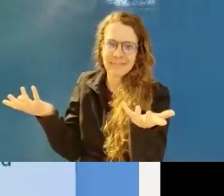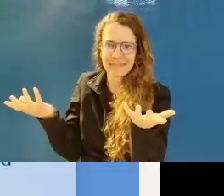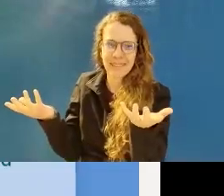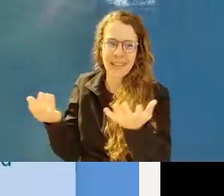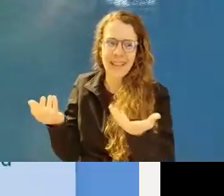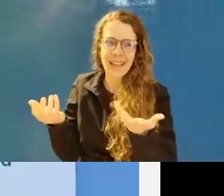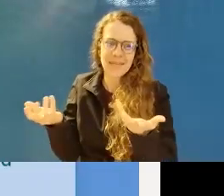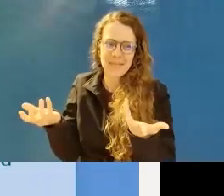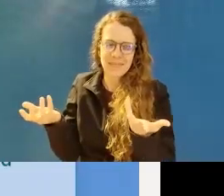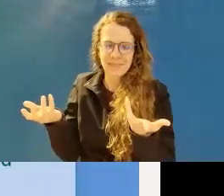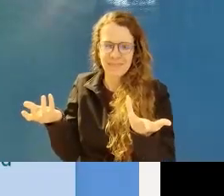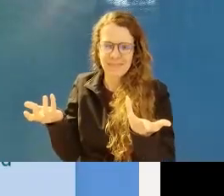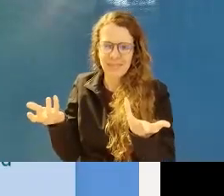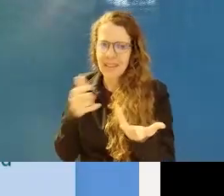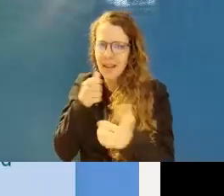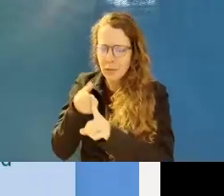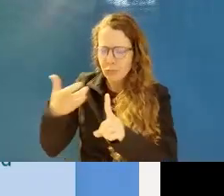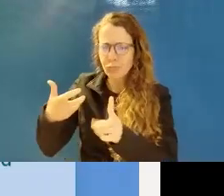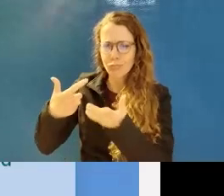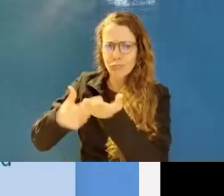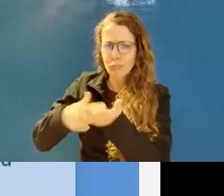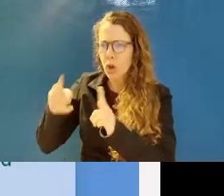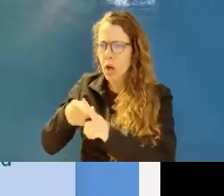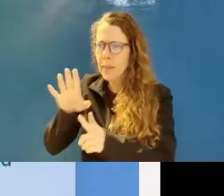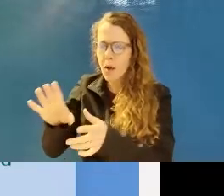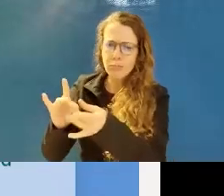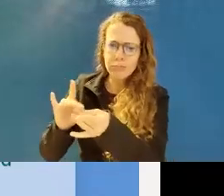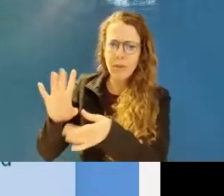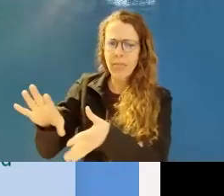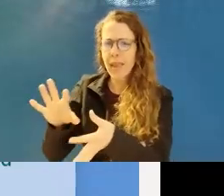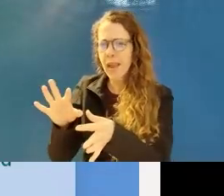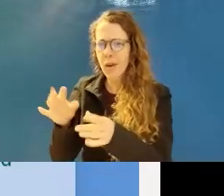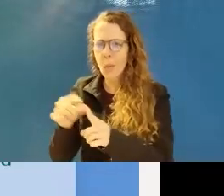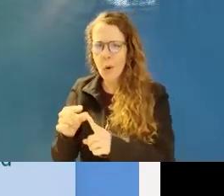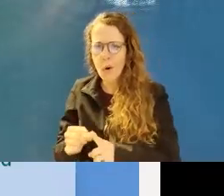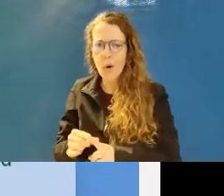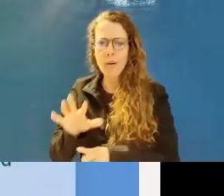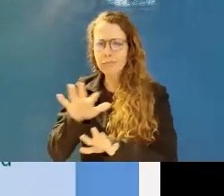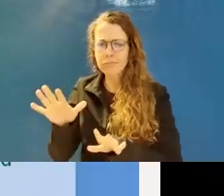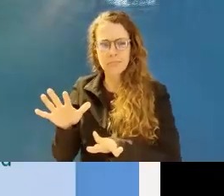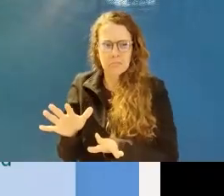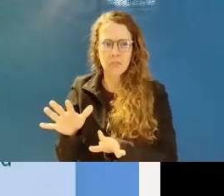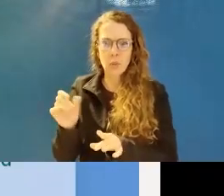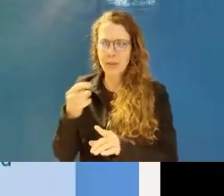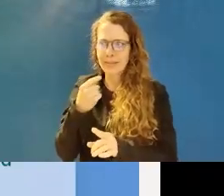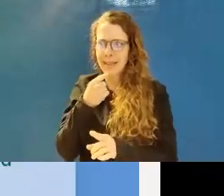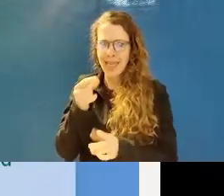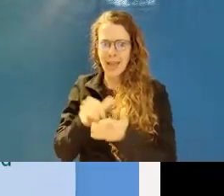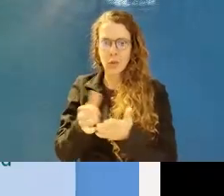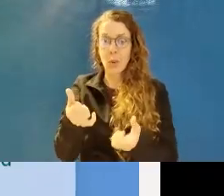it just doesn't talk about anything that the student said or respond to anything that the student said. You could say that to any answer.